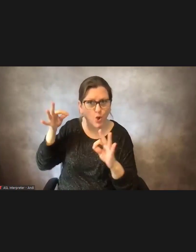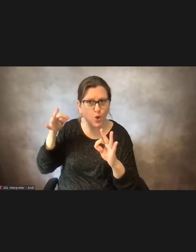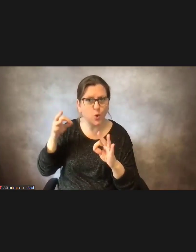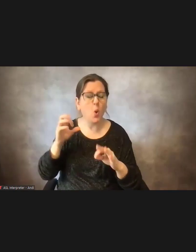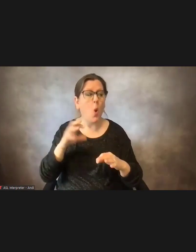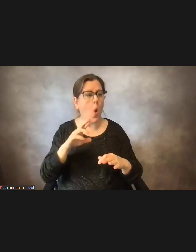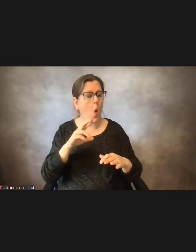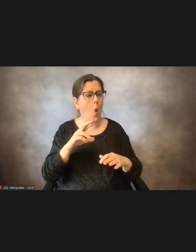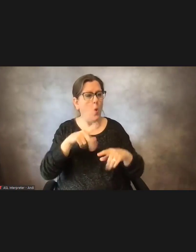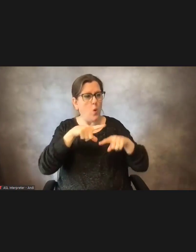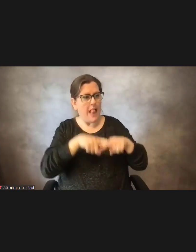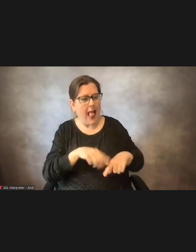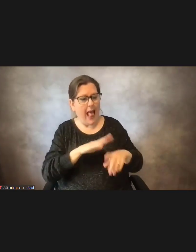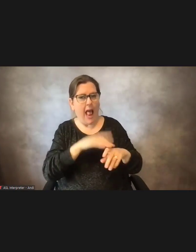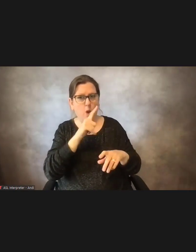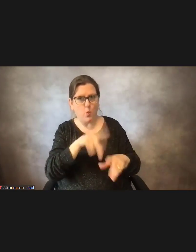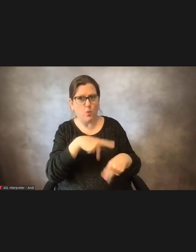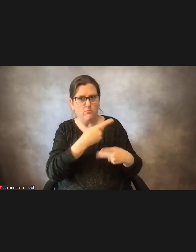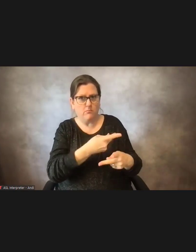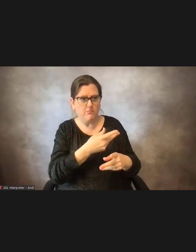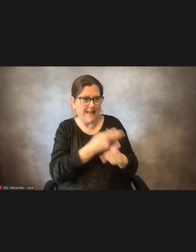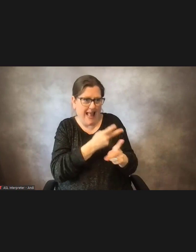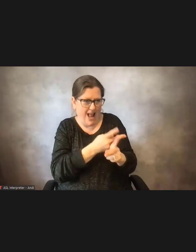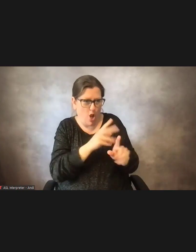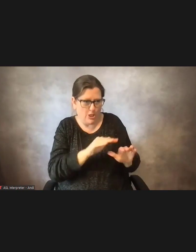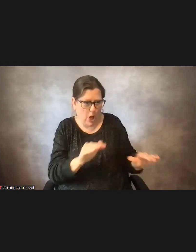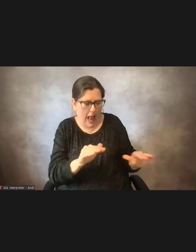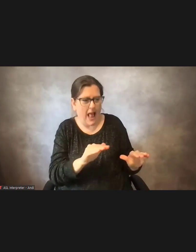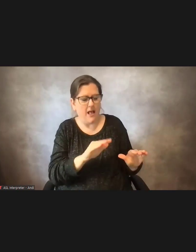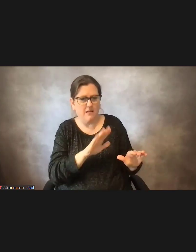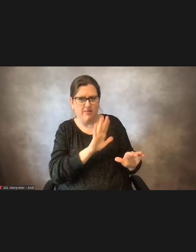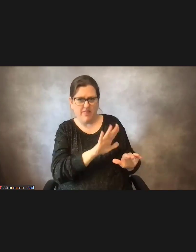solely on a caregiver's perceptions of a child's hearing.